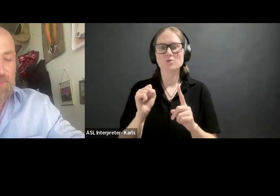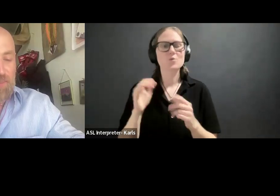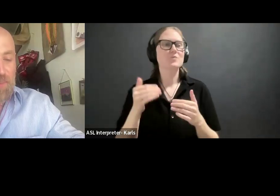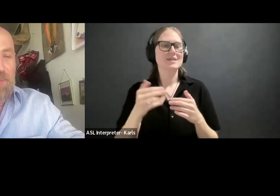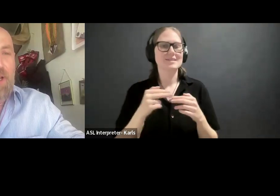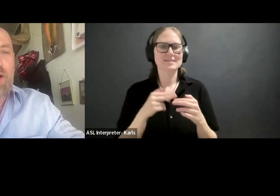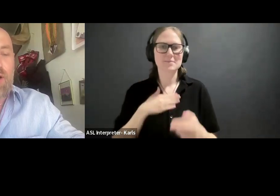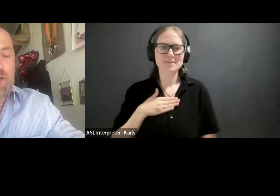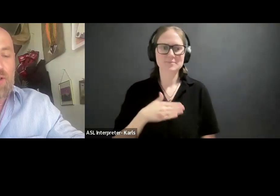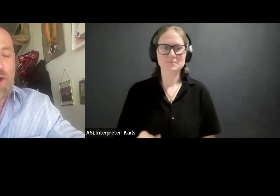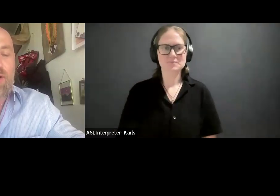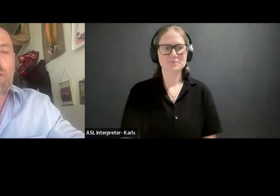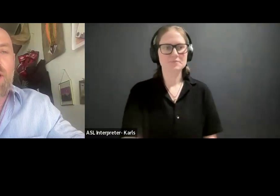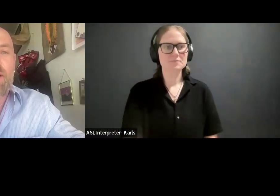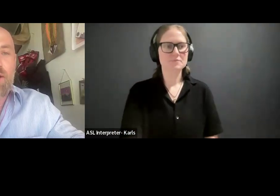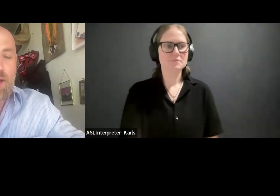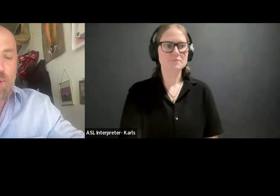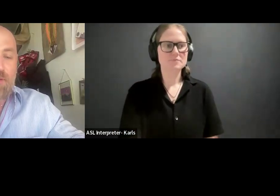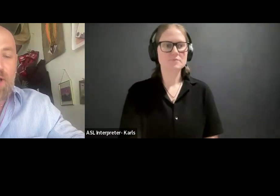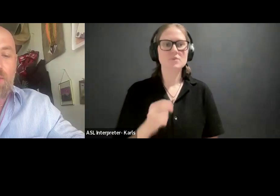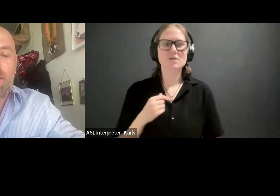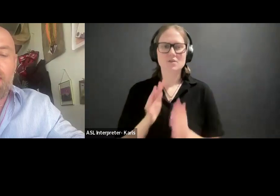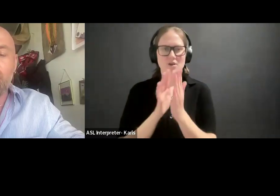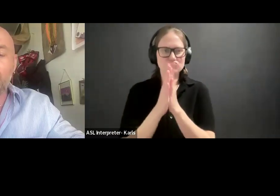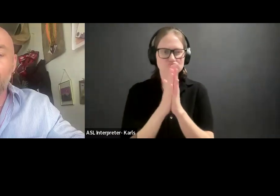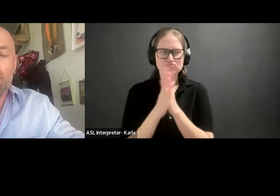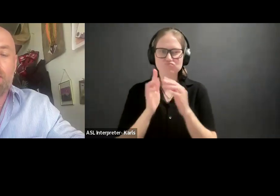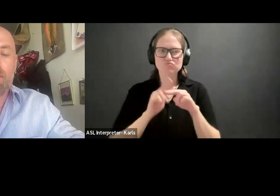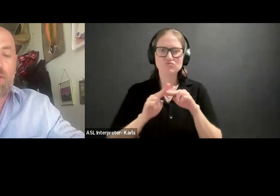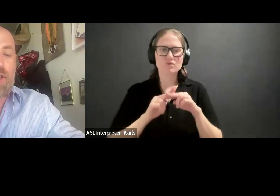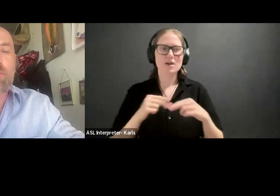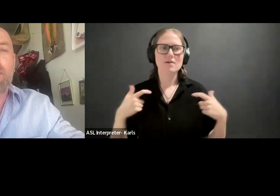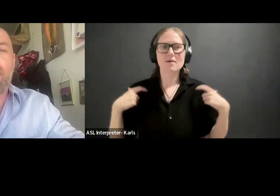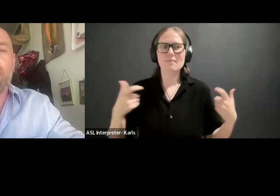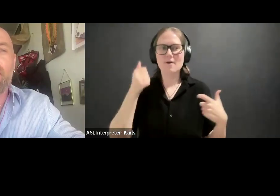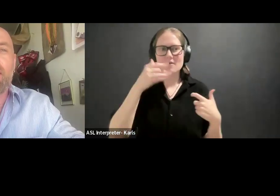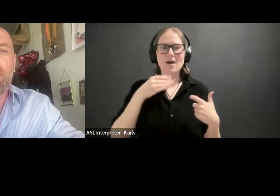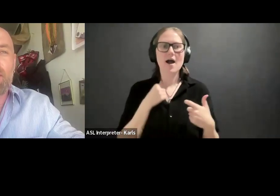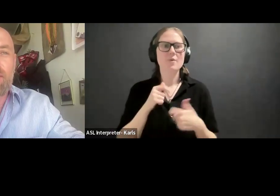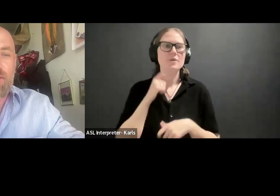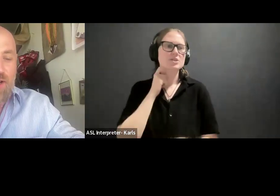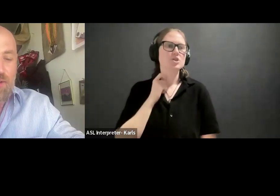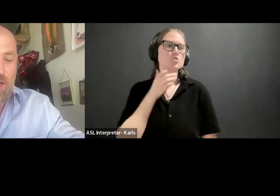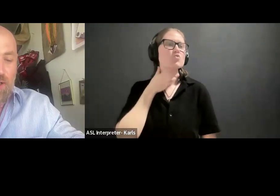Across the crowded train, that buff guy with the tattoo around his throat keeps glaring like he wants to strangle me.